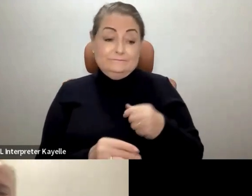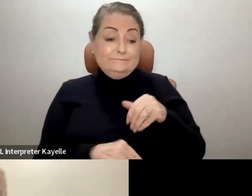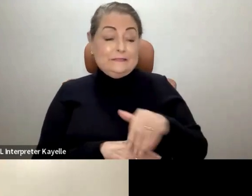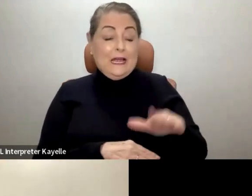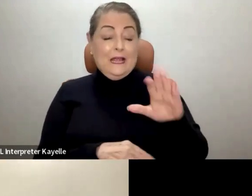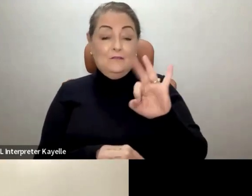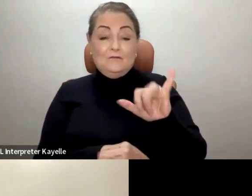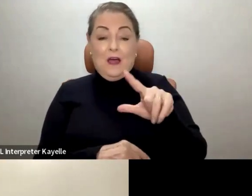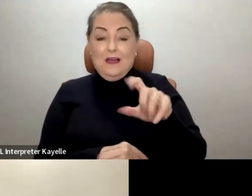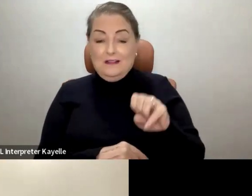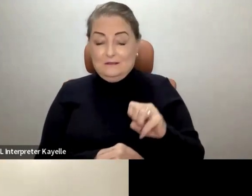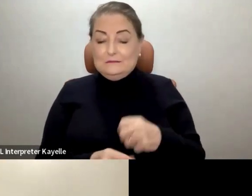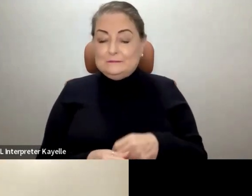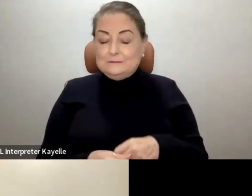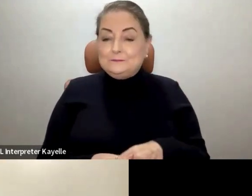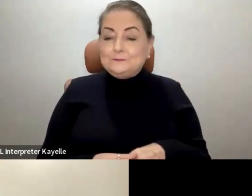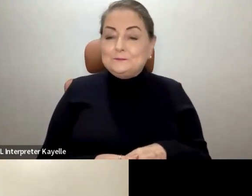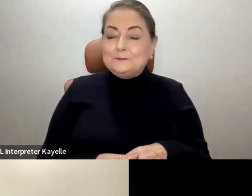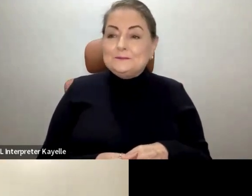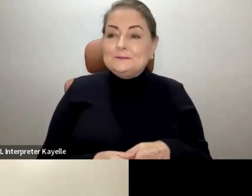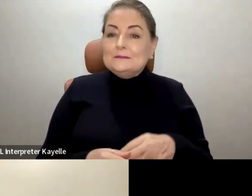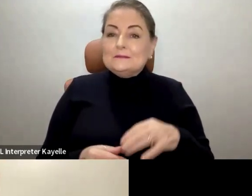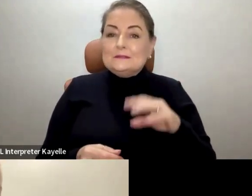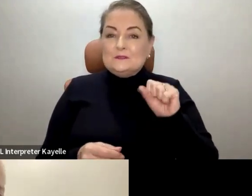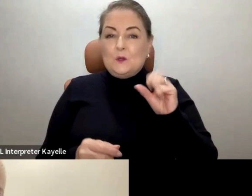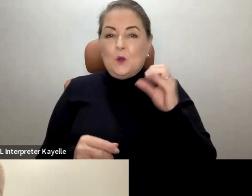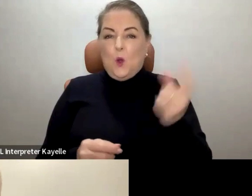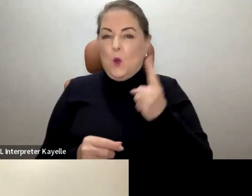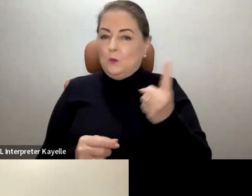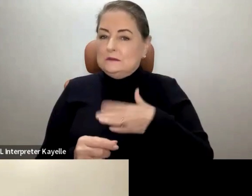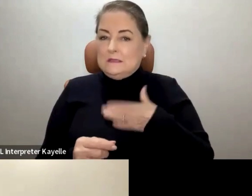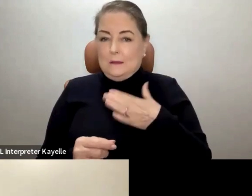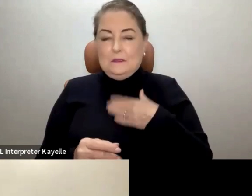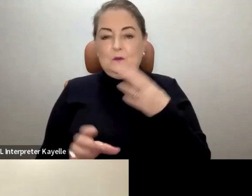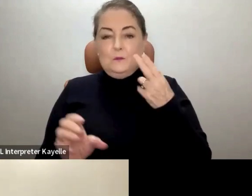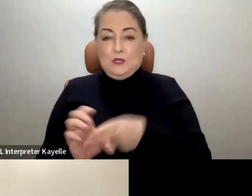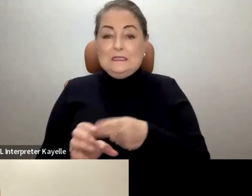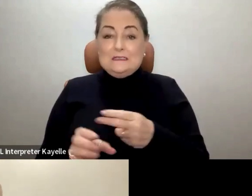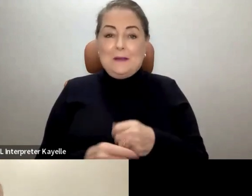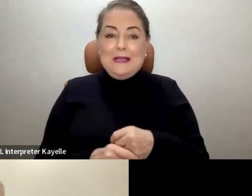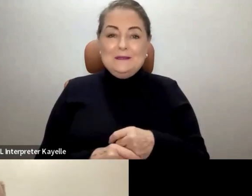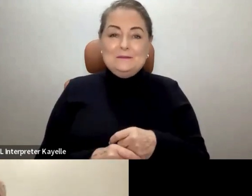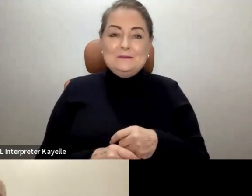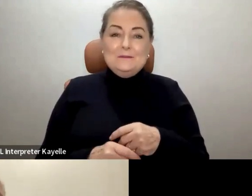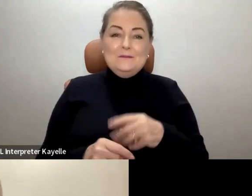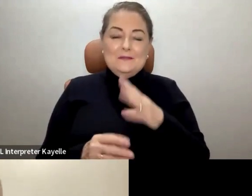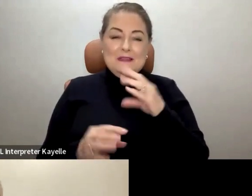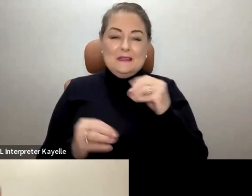easy. So so always happy to participate. And please join us